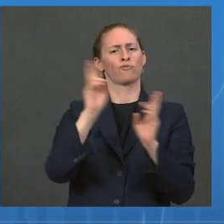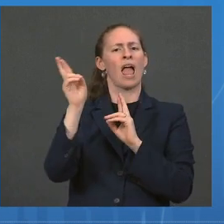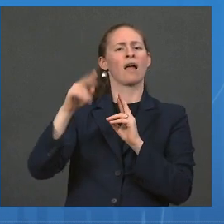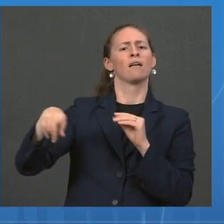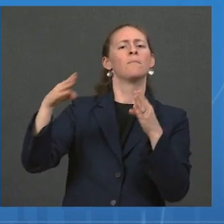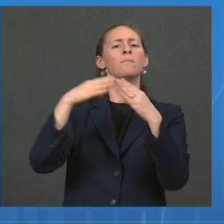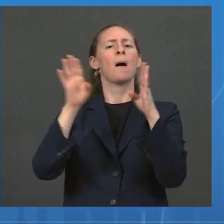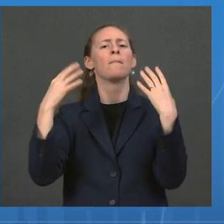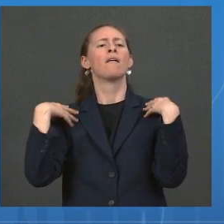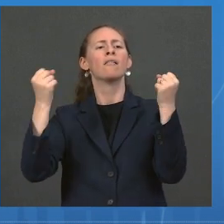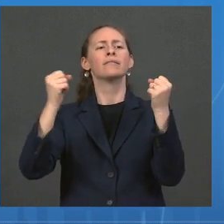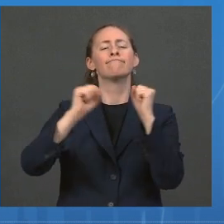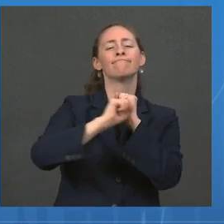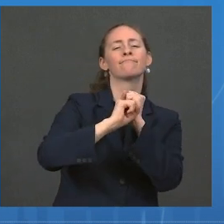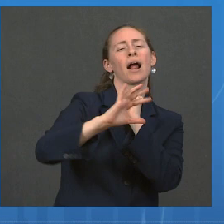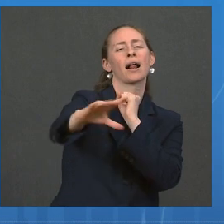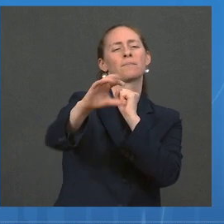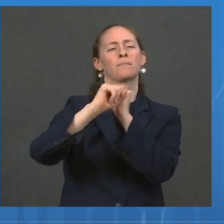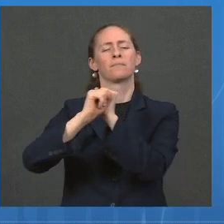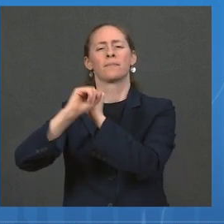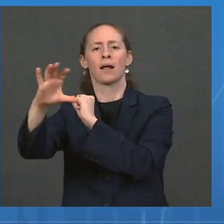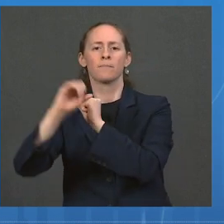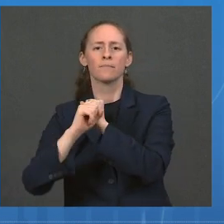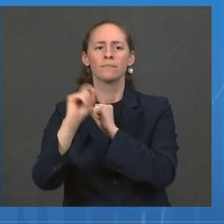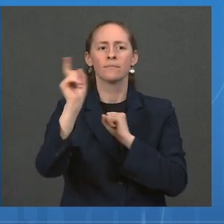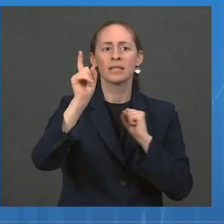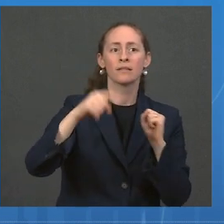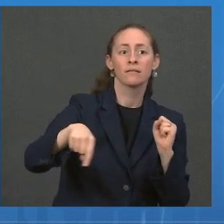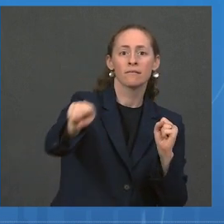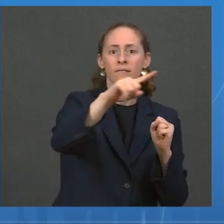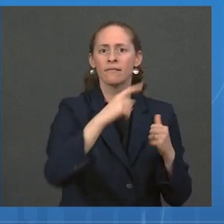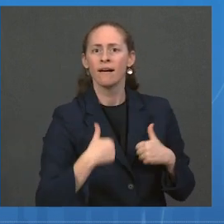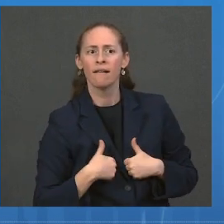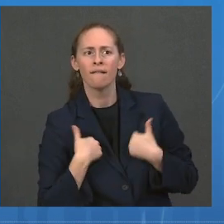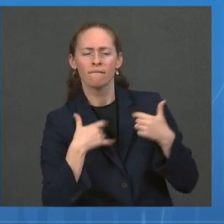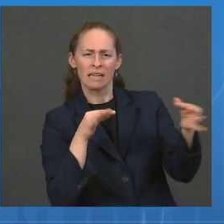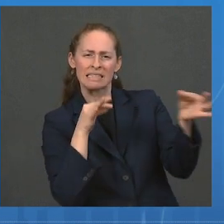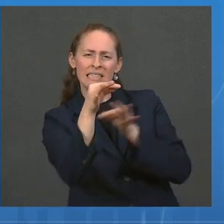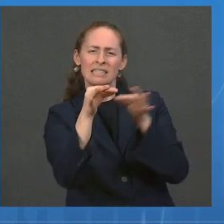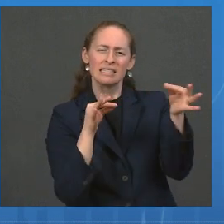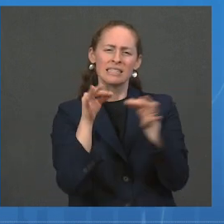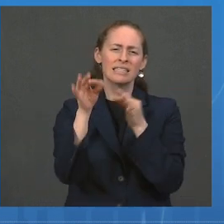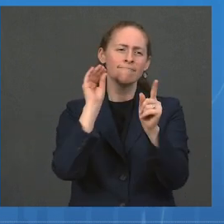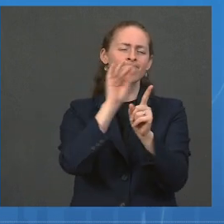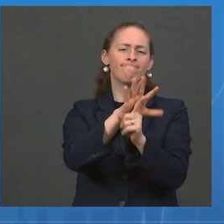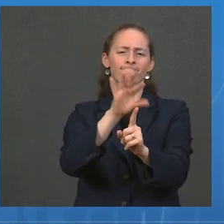that will meet parents where they are with the information about the vaccines. We will work with schools to send letters home